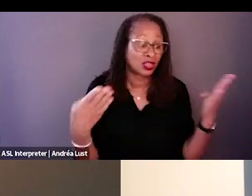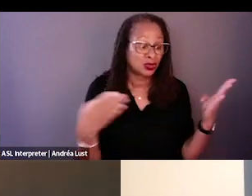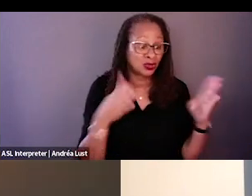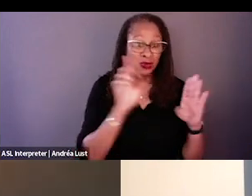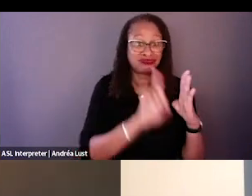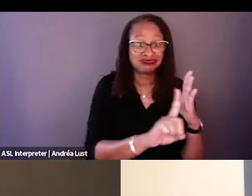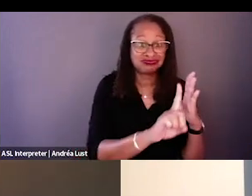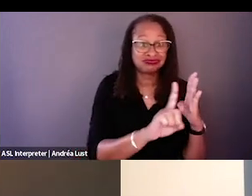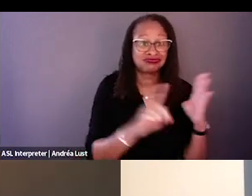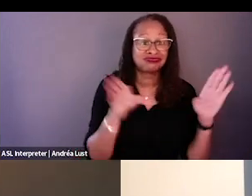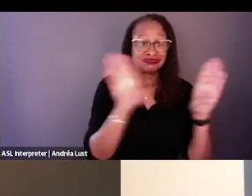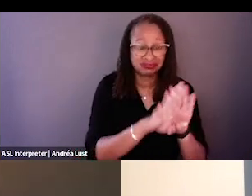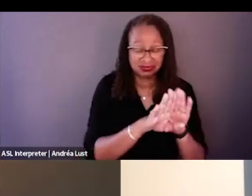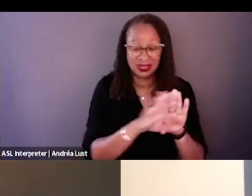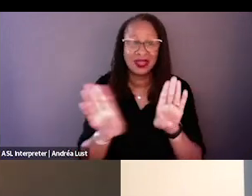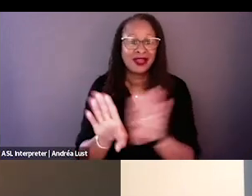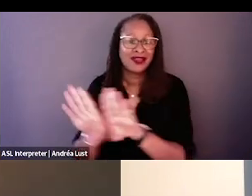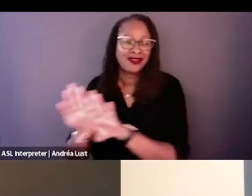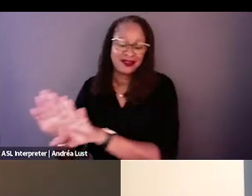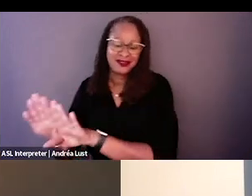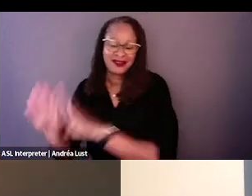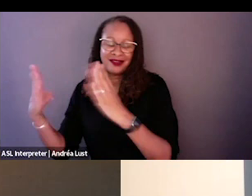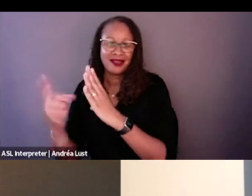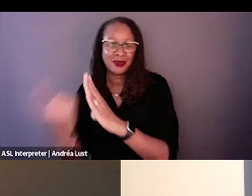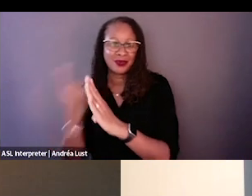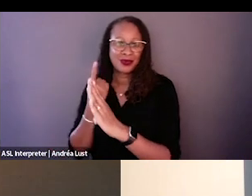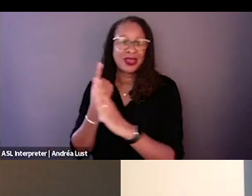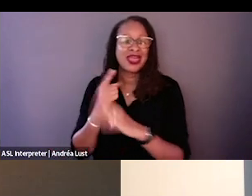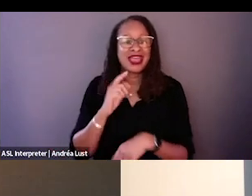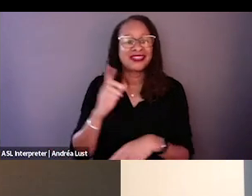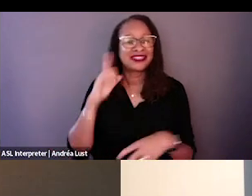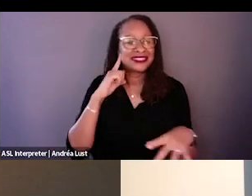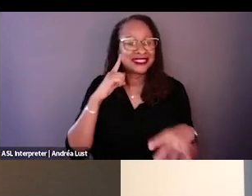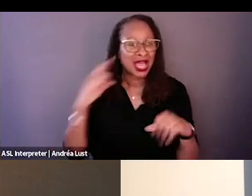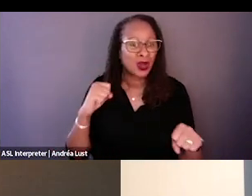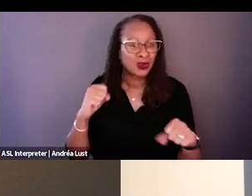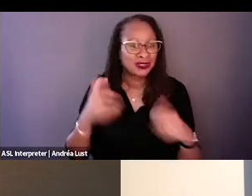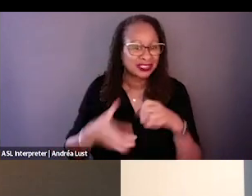We see all of the people go into the synagogue, and you see them coming out again.